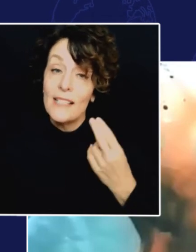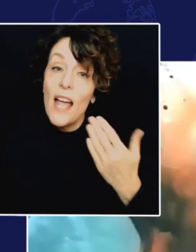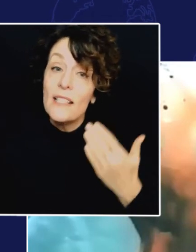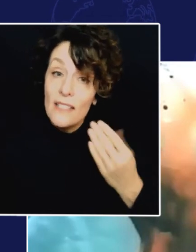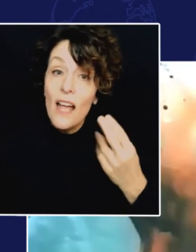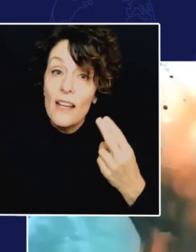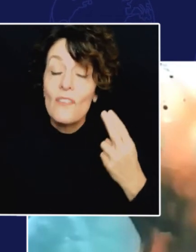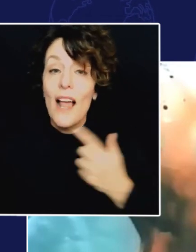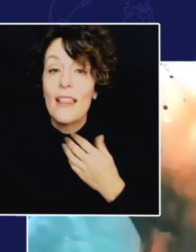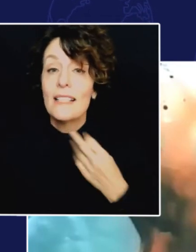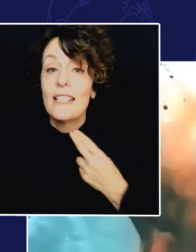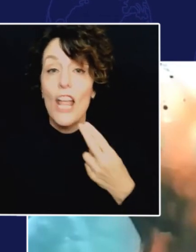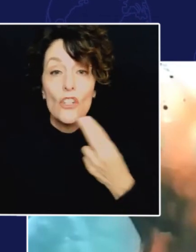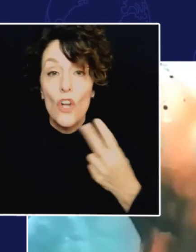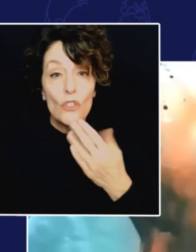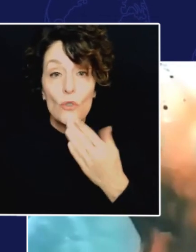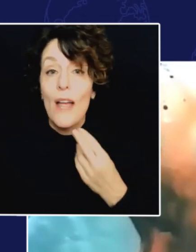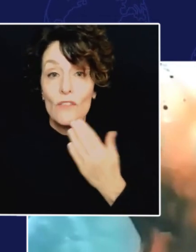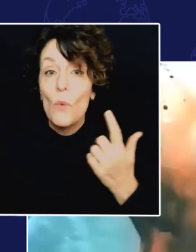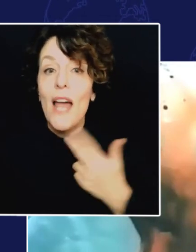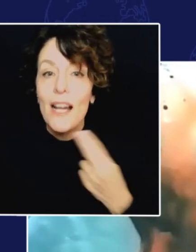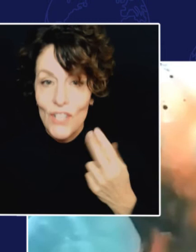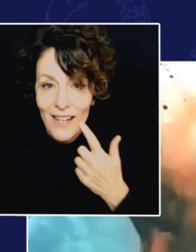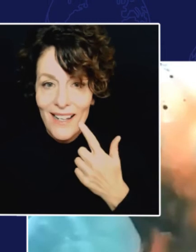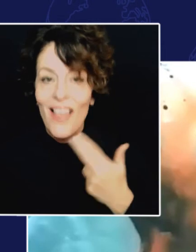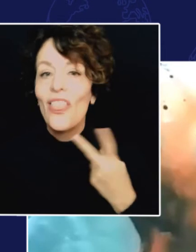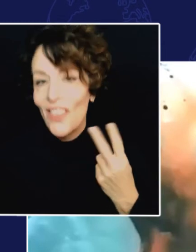A ton of classes that, like, that cause you to have to logically think.